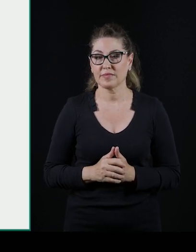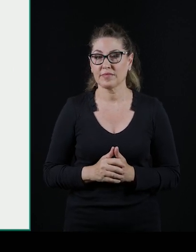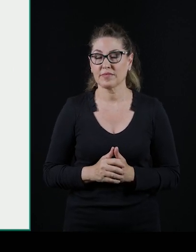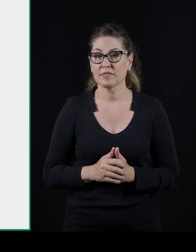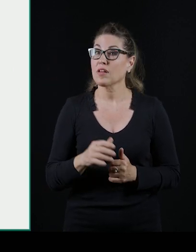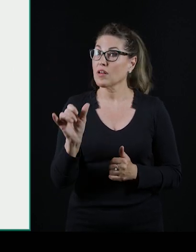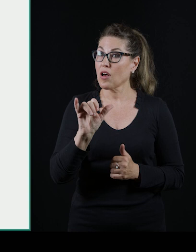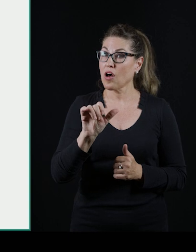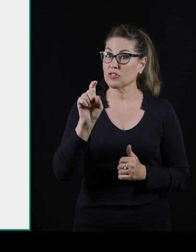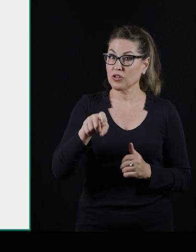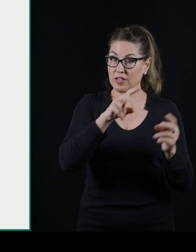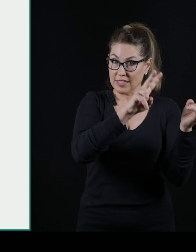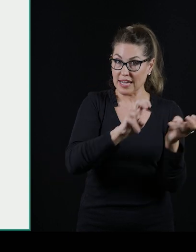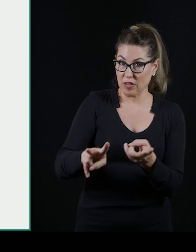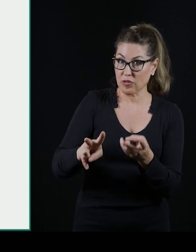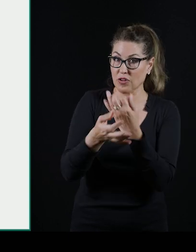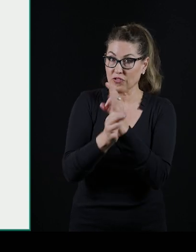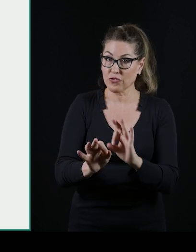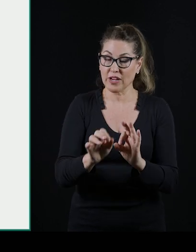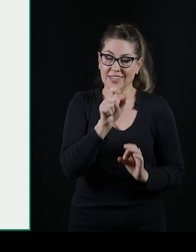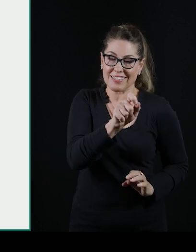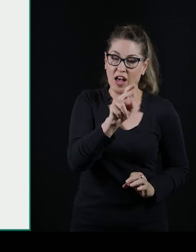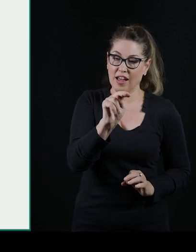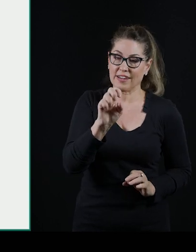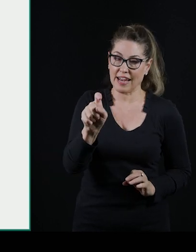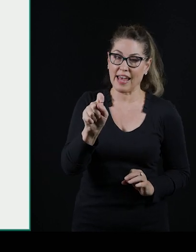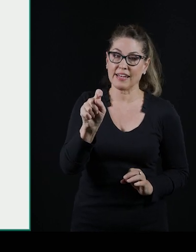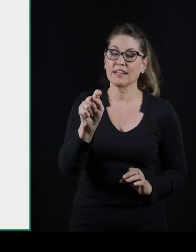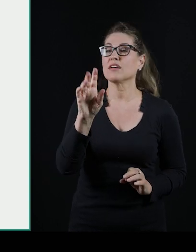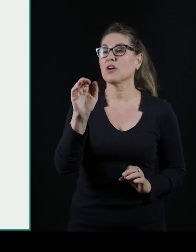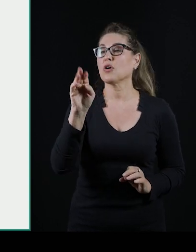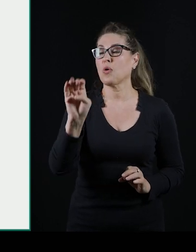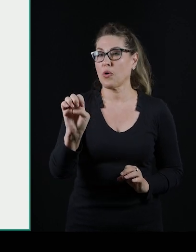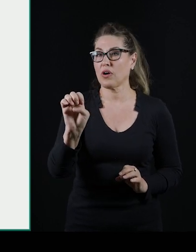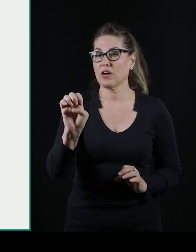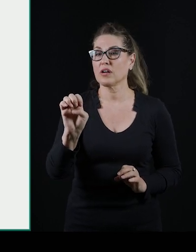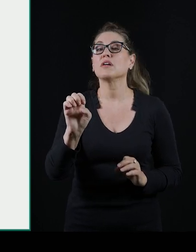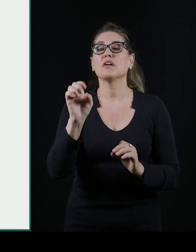You'll also need to download the free.net core SDK to build the sample game server.